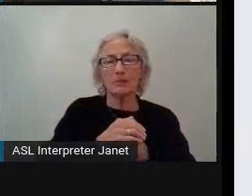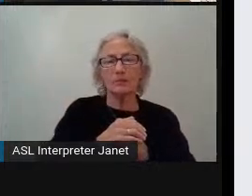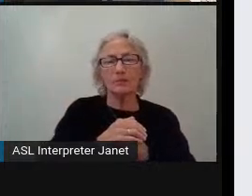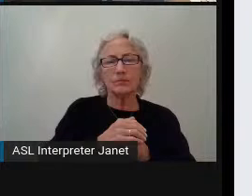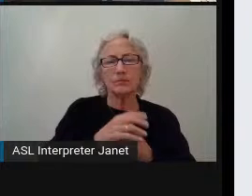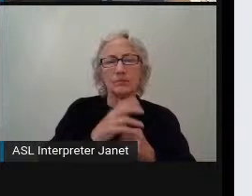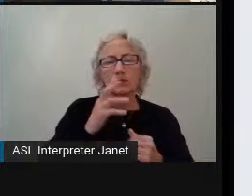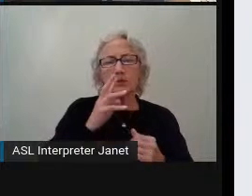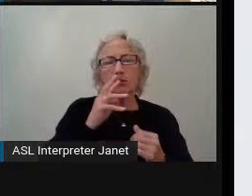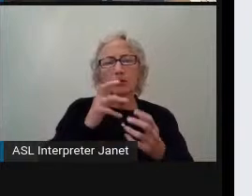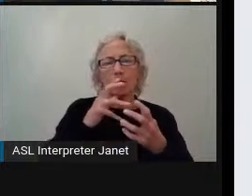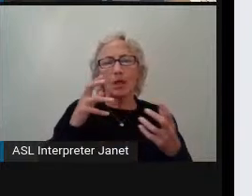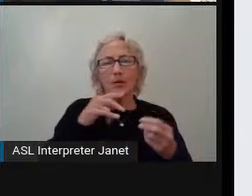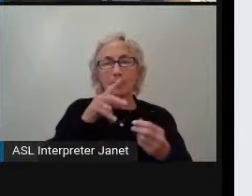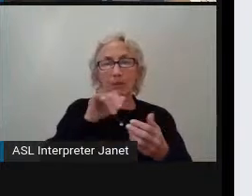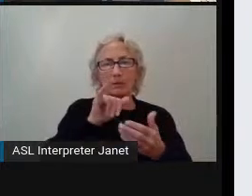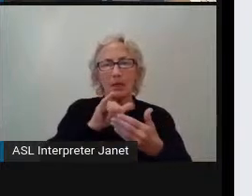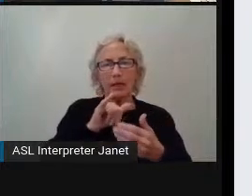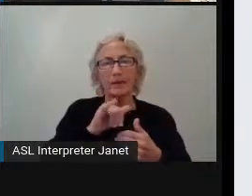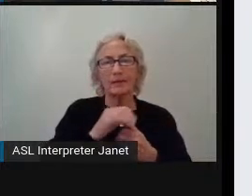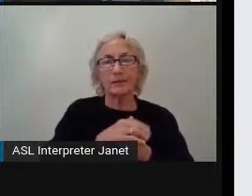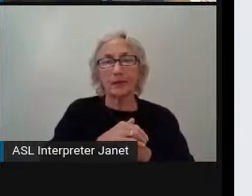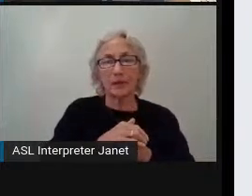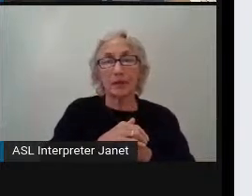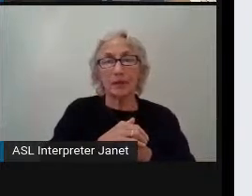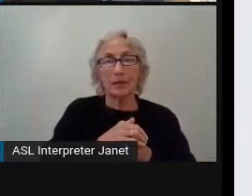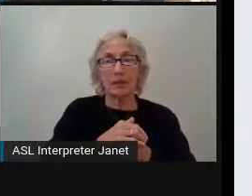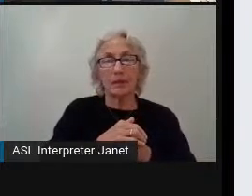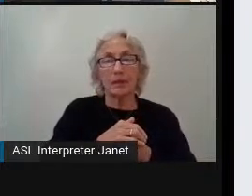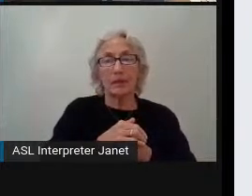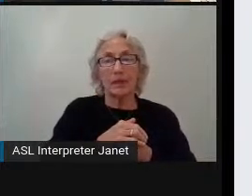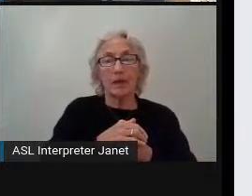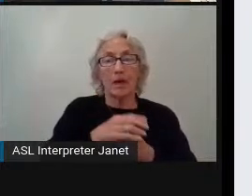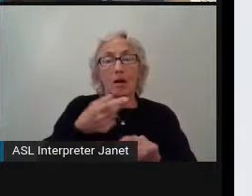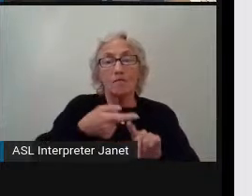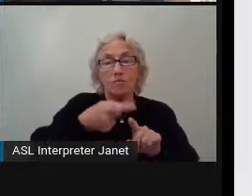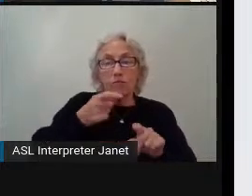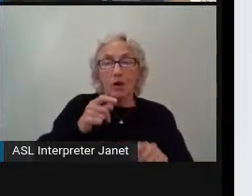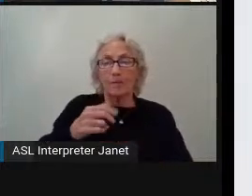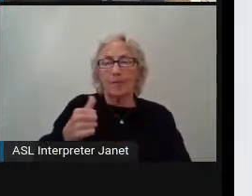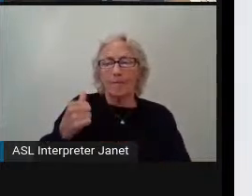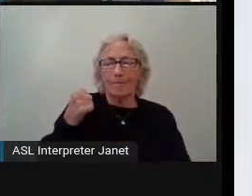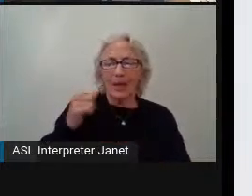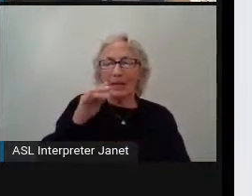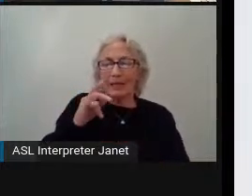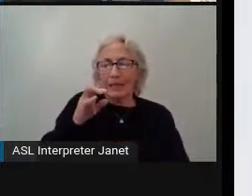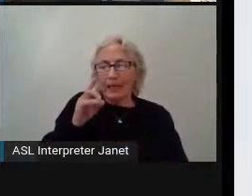had several themes for the front end. One was this. Talked a lot about this.